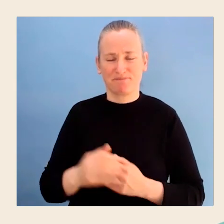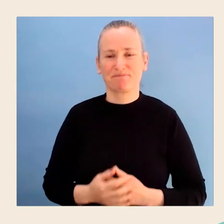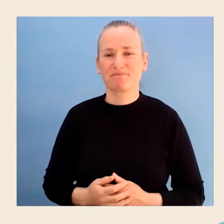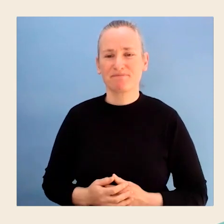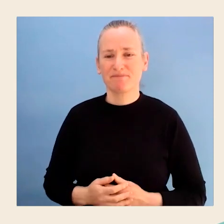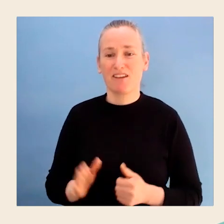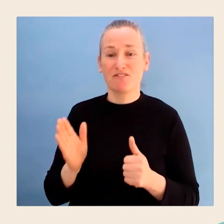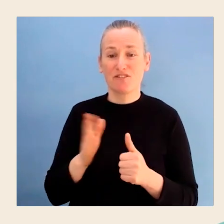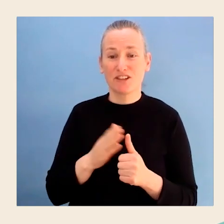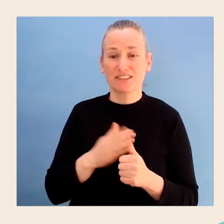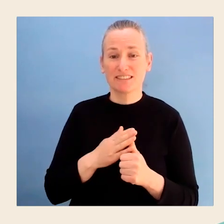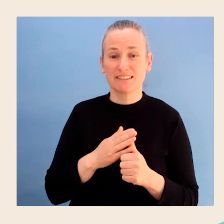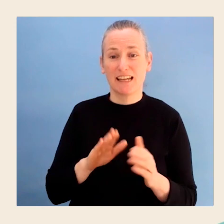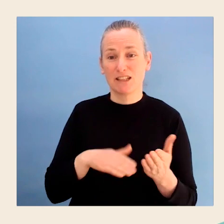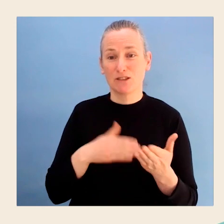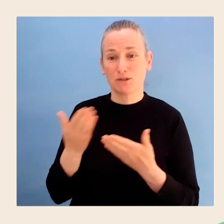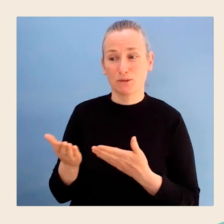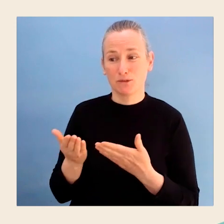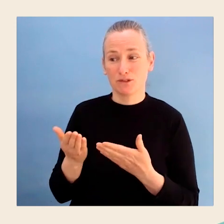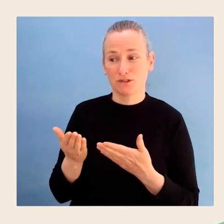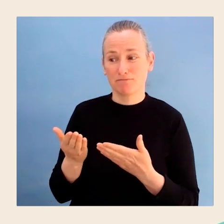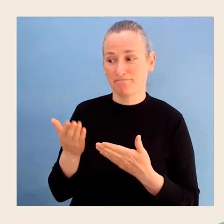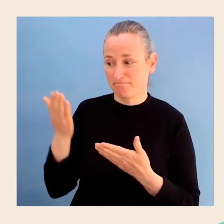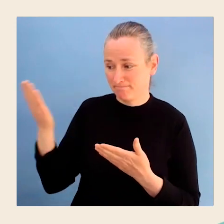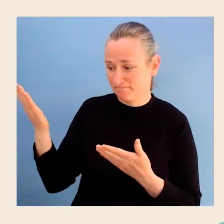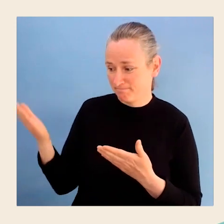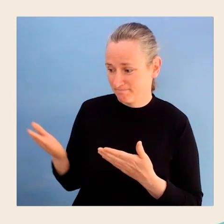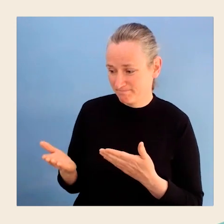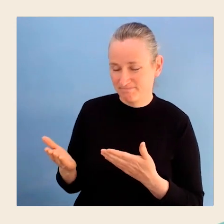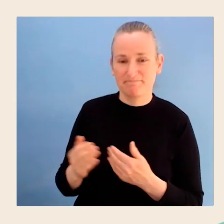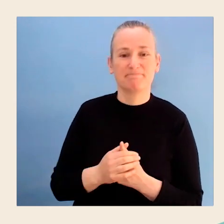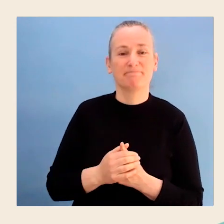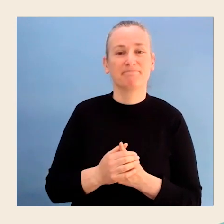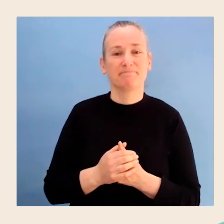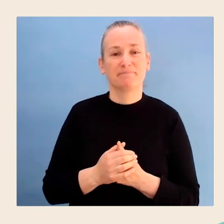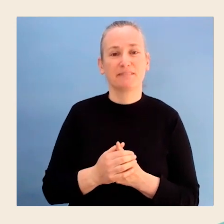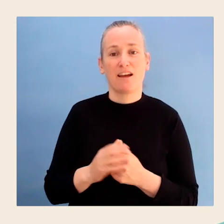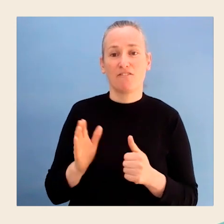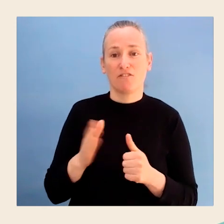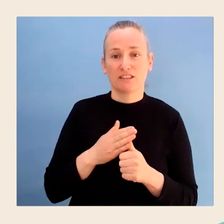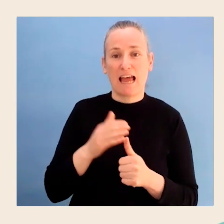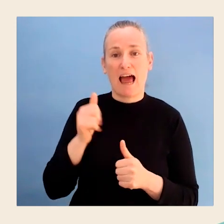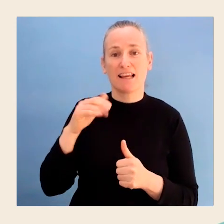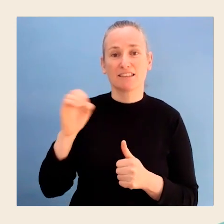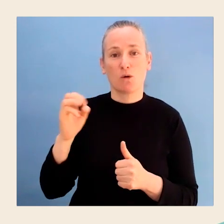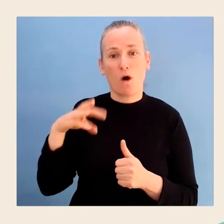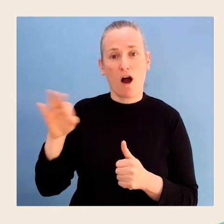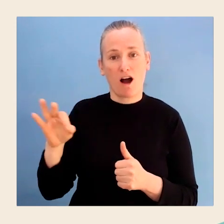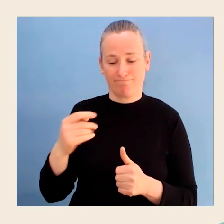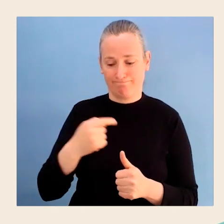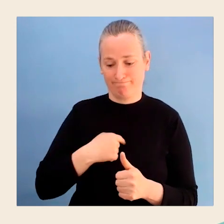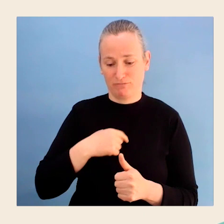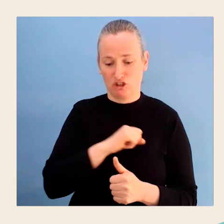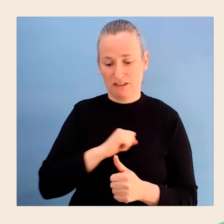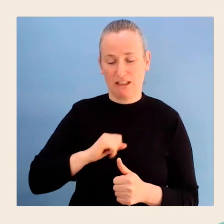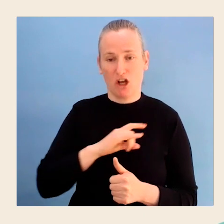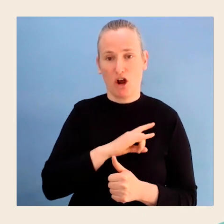So I'd like to begin by introducing Alice, Eugene, and Alice. Alice Wong, pronouns she/her, is a disabled activist,